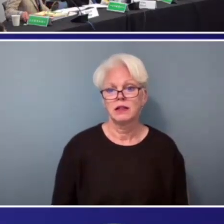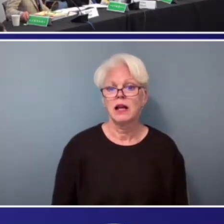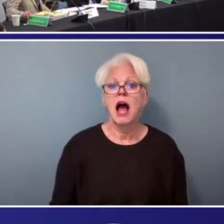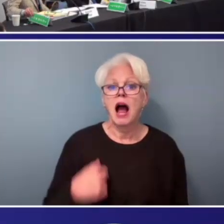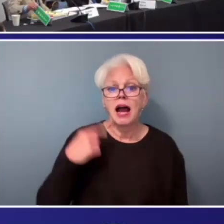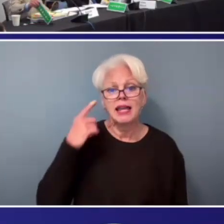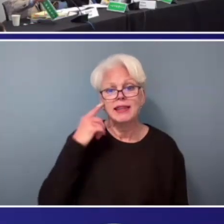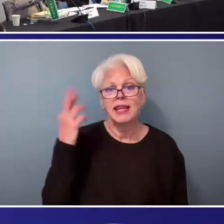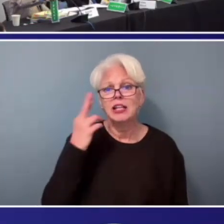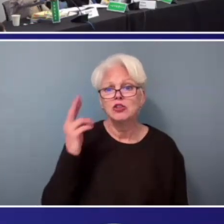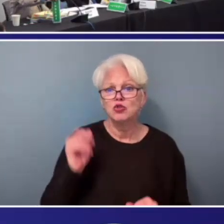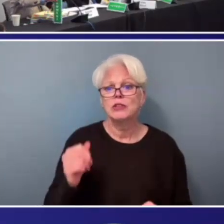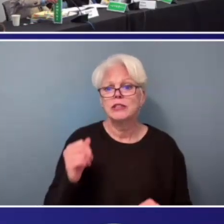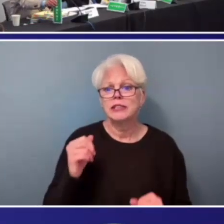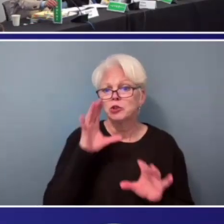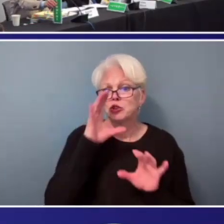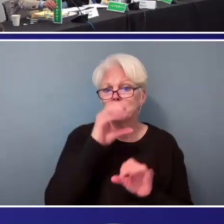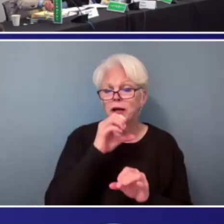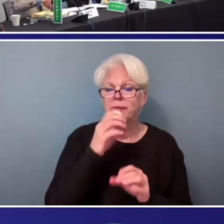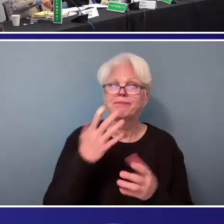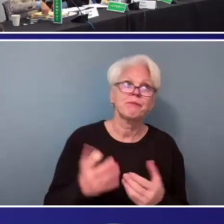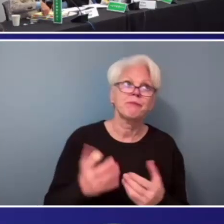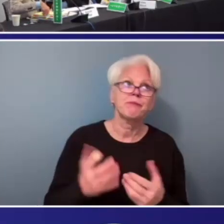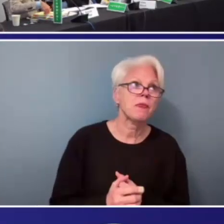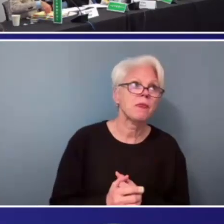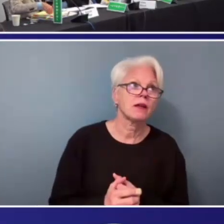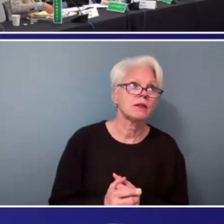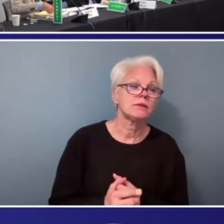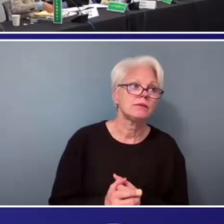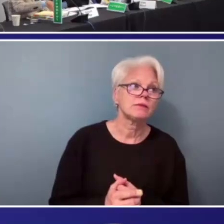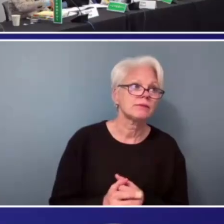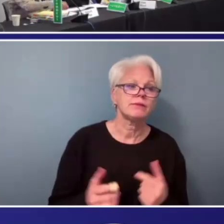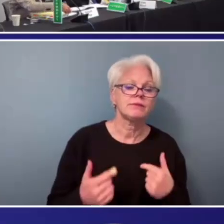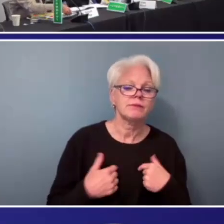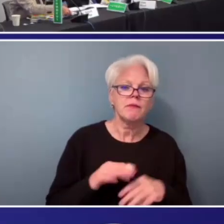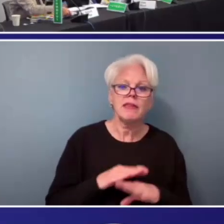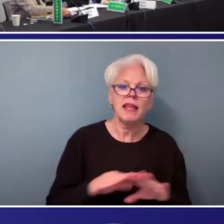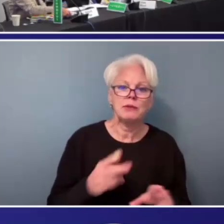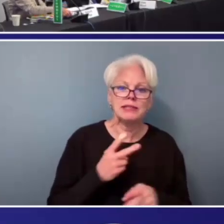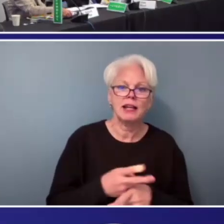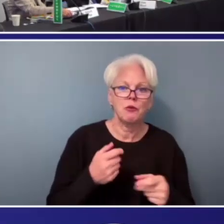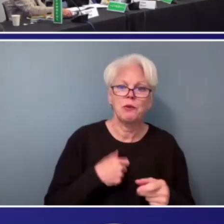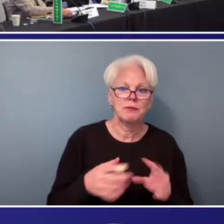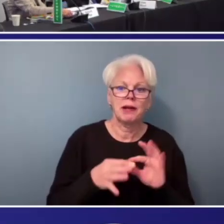assume I don't -- I should not -- I was not careful with my language. They're not quasi meaningless, but they